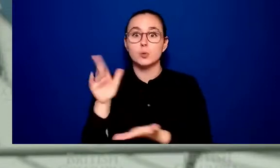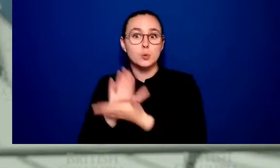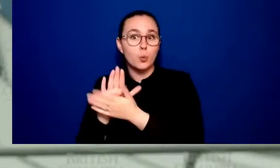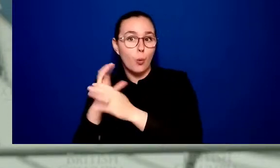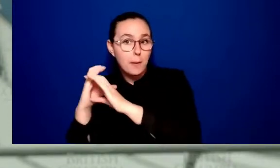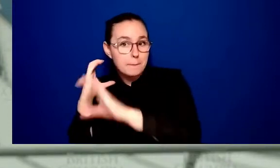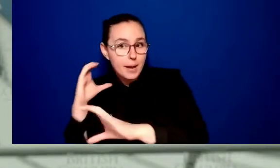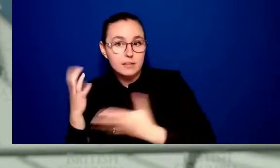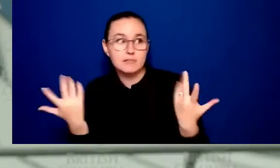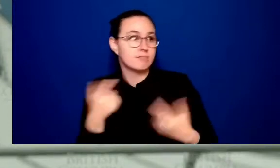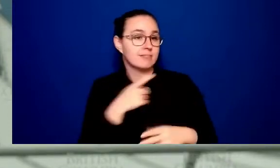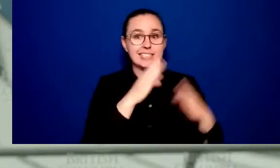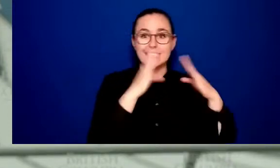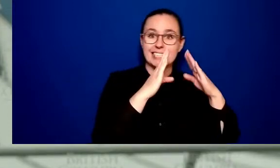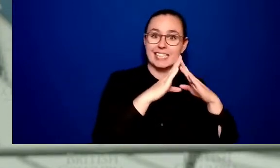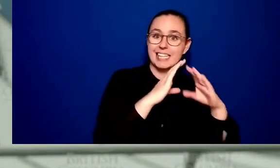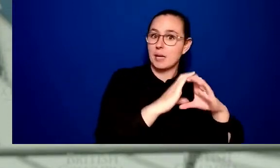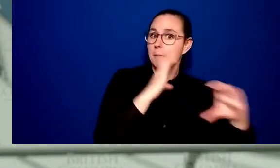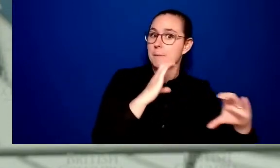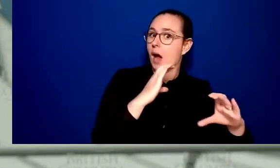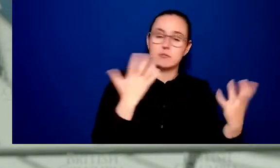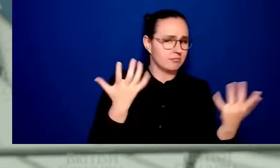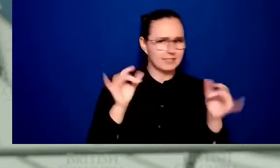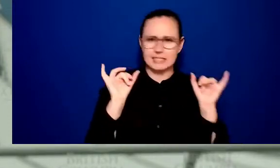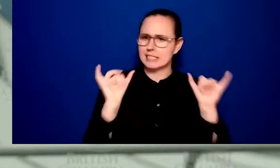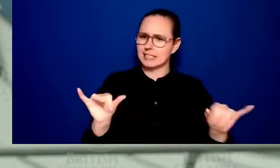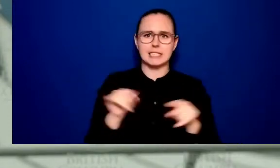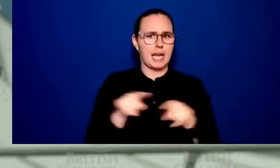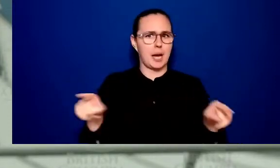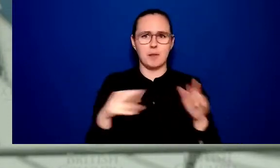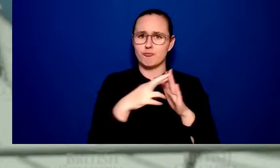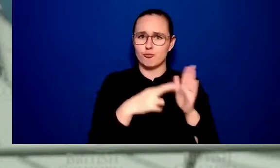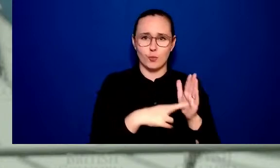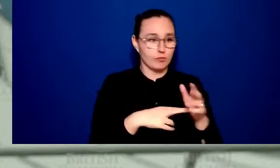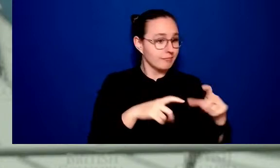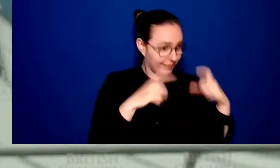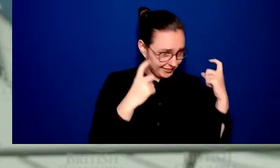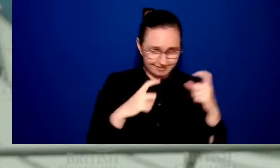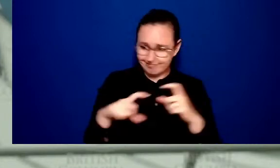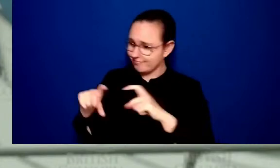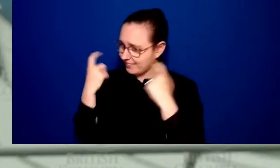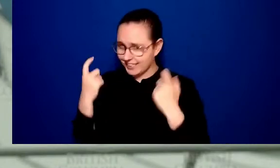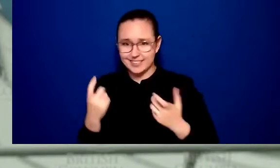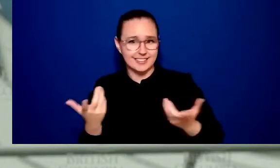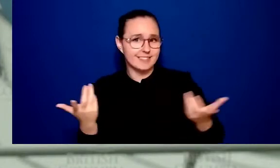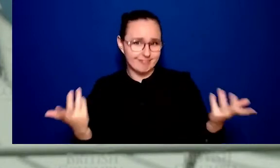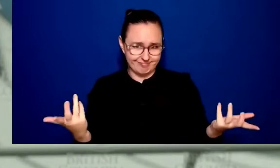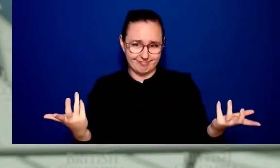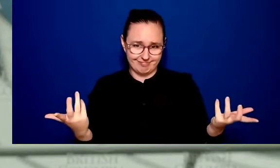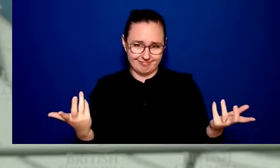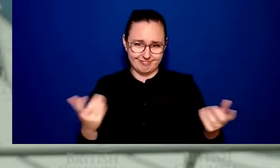how impressed I am. I continued to be amazed at the adaptability and resilience of